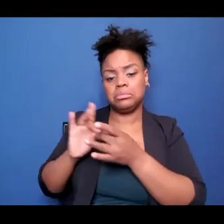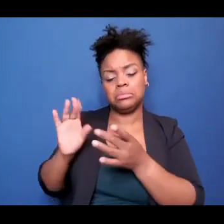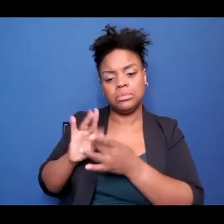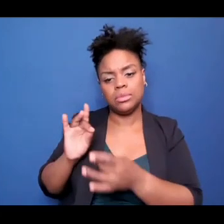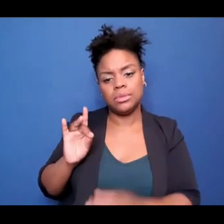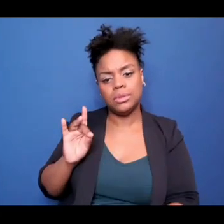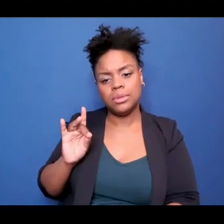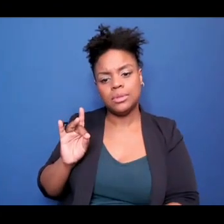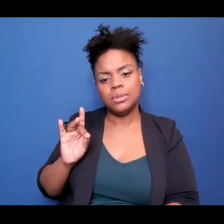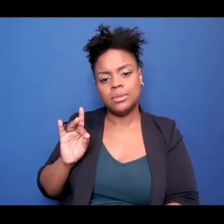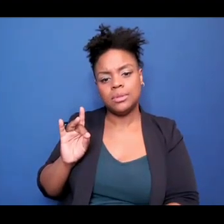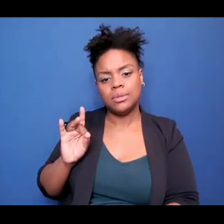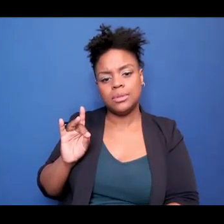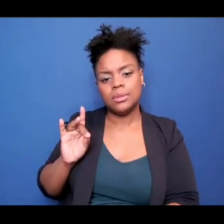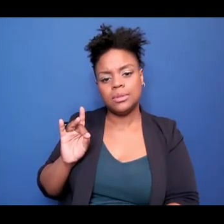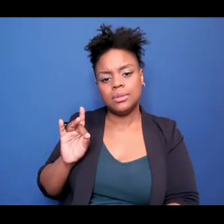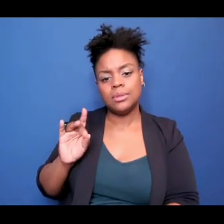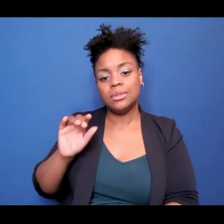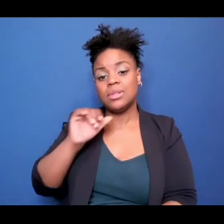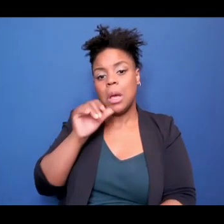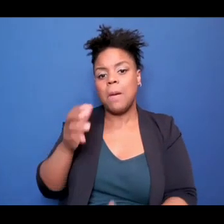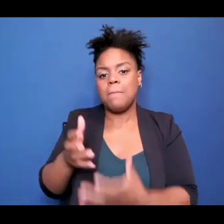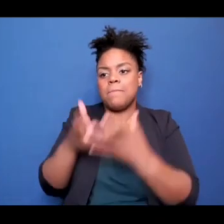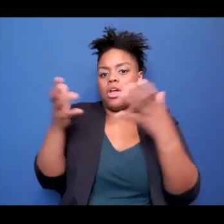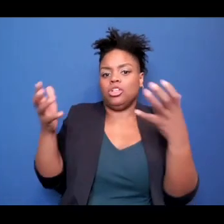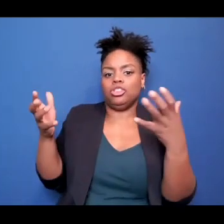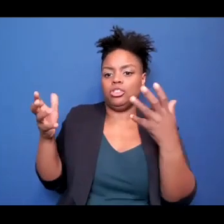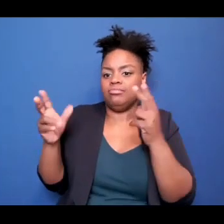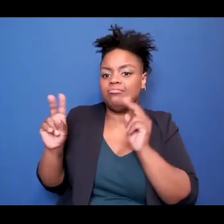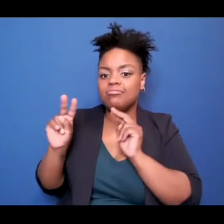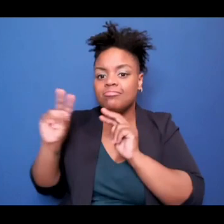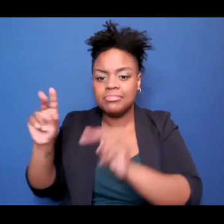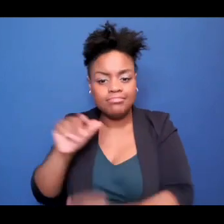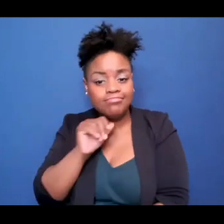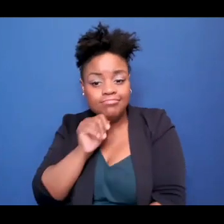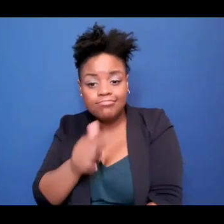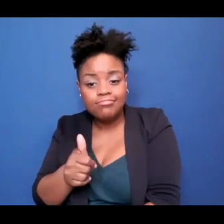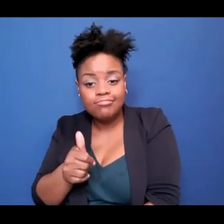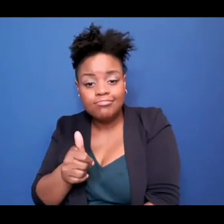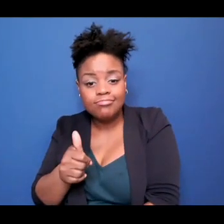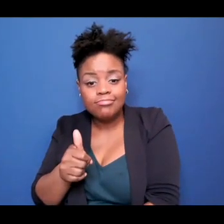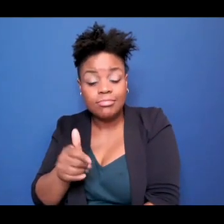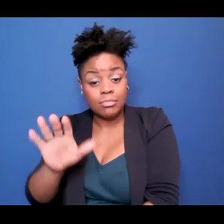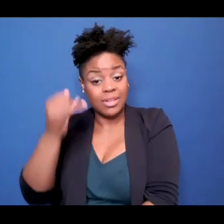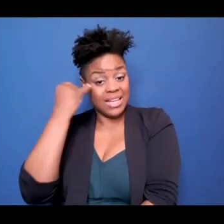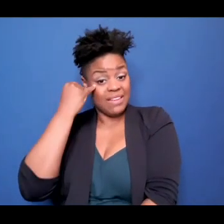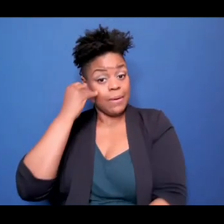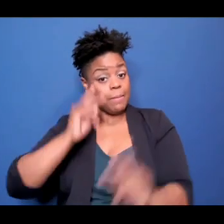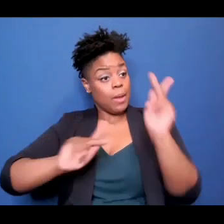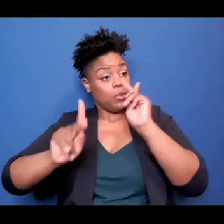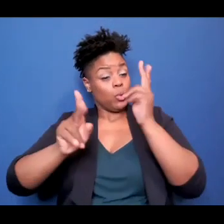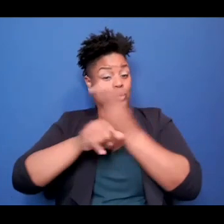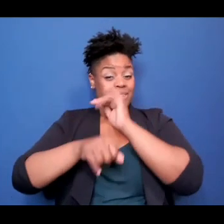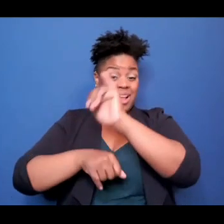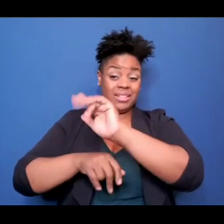SO BALDWIN REPLIED, QUOTE, WELL, I DON'T THINK THERE'S MUCH HOPE FOR T YOU KNOW, TO TELL YOU THE TRUTH, AS LONG AS PEOPLE ARE